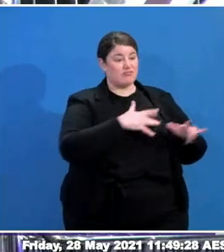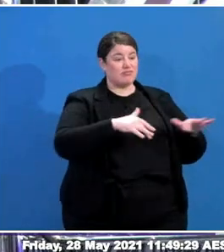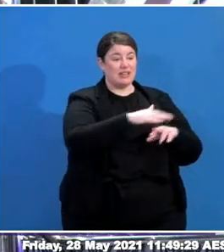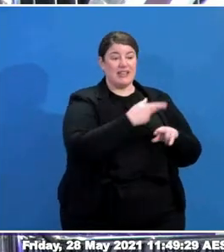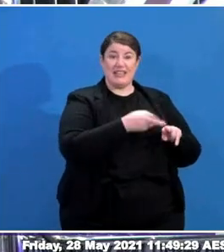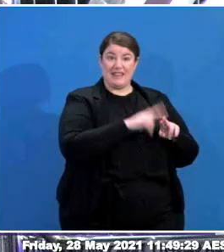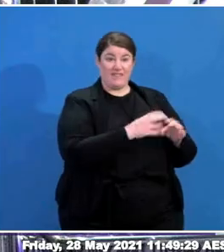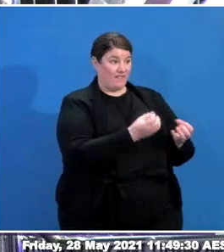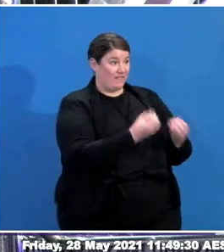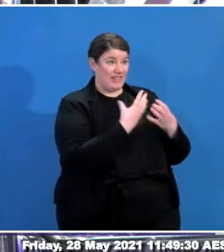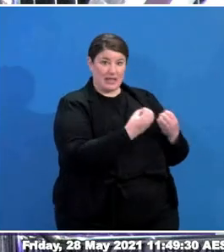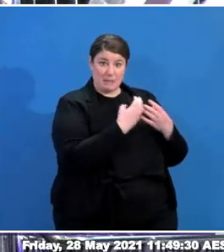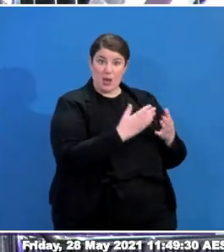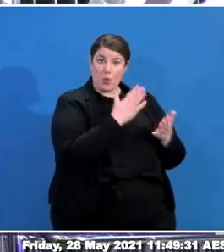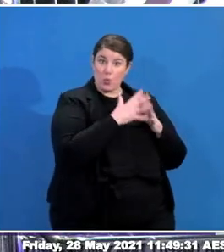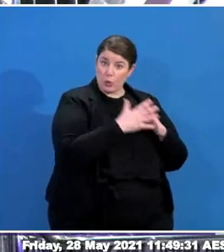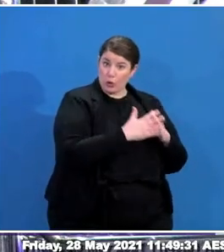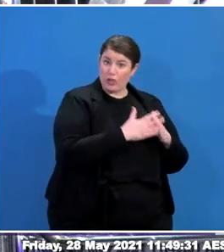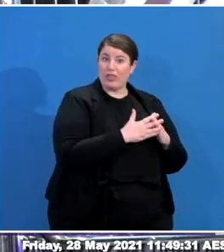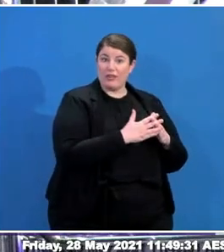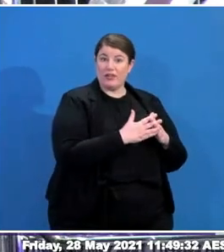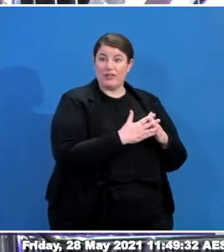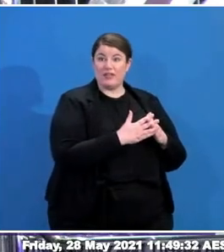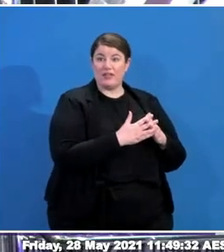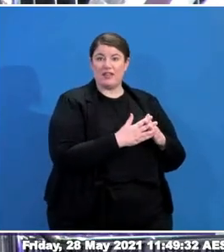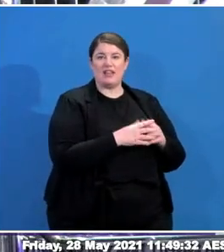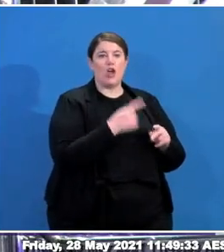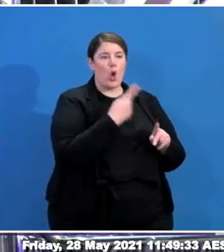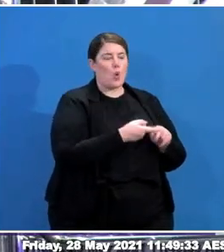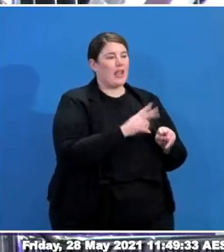feedback was valued, it was only feedback that suited Sunnyfield, but